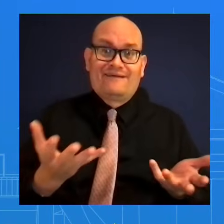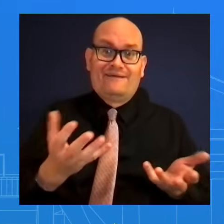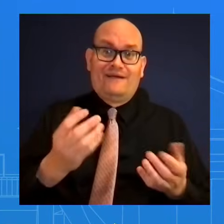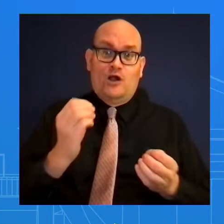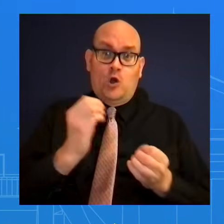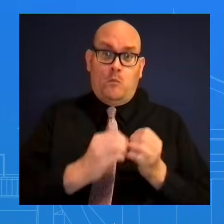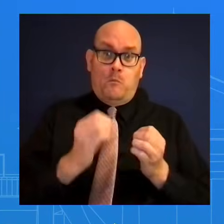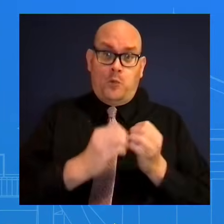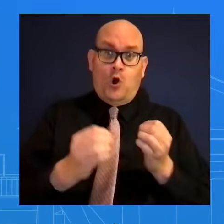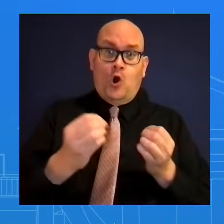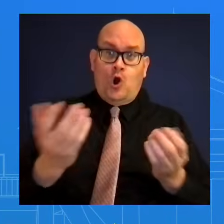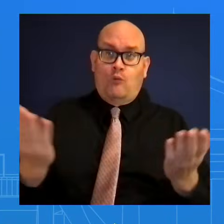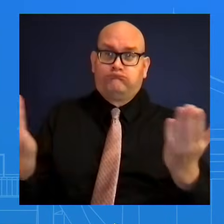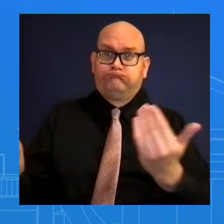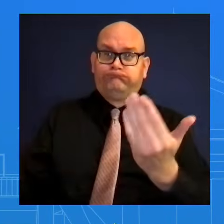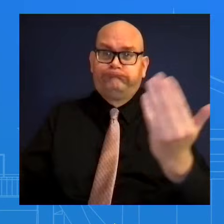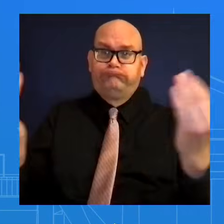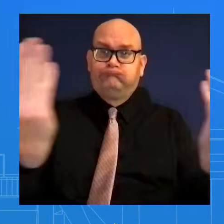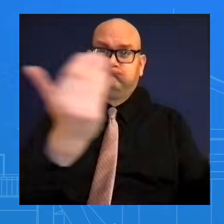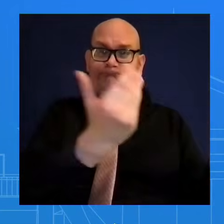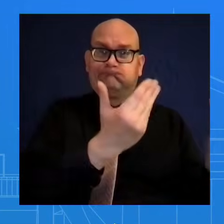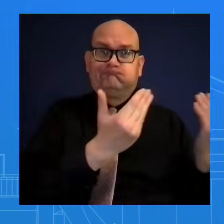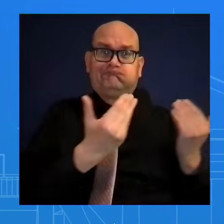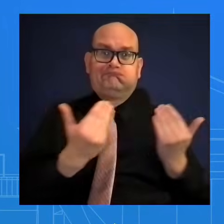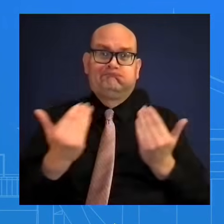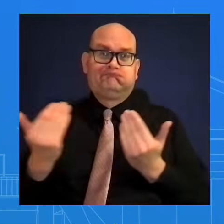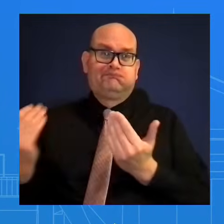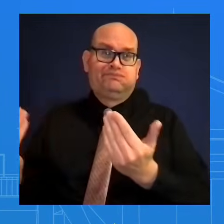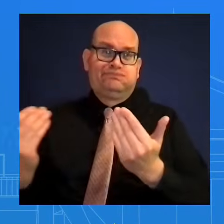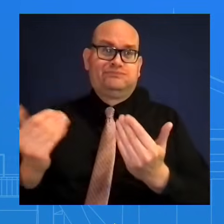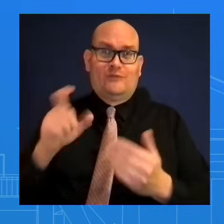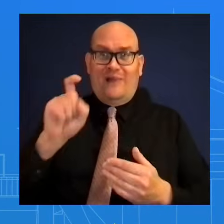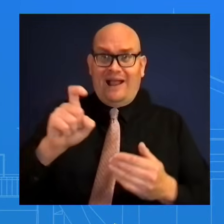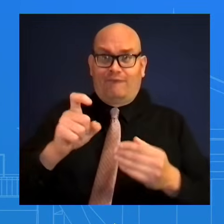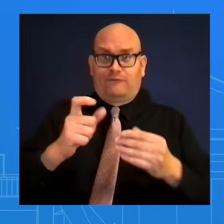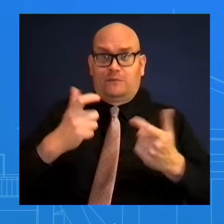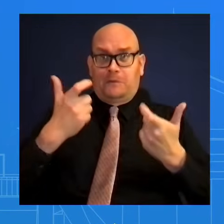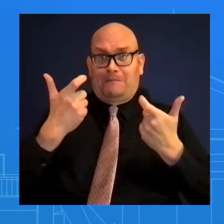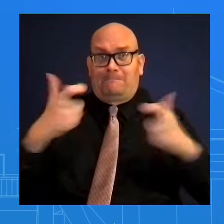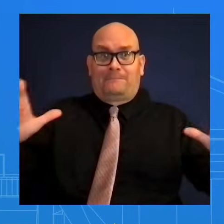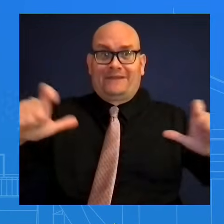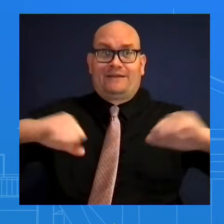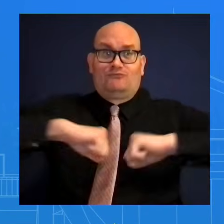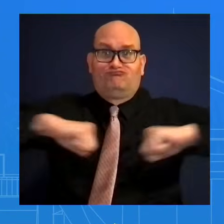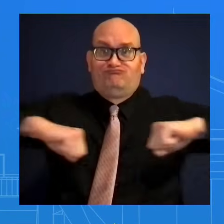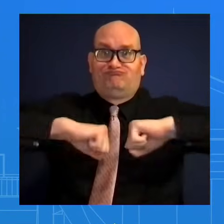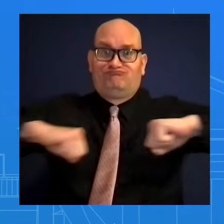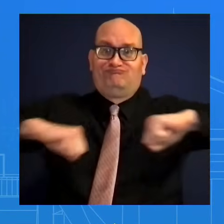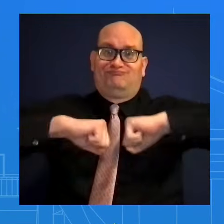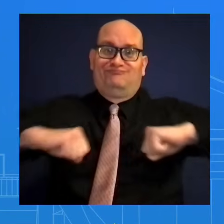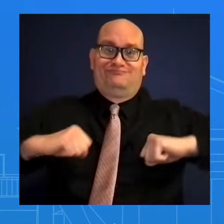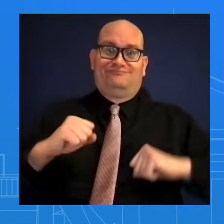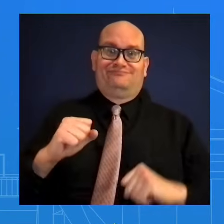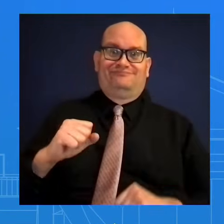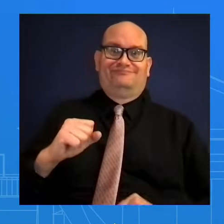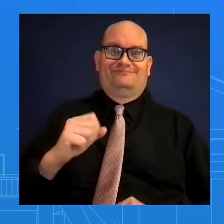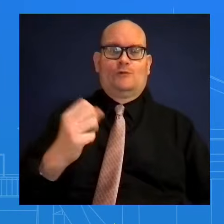and the requests that's come from this room. And also, I just want to answer James's question about the NSC. (Cross-talk by reporters.) Ms. Jean-Pierre: Hold on. I -- there's another question, too.